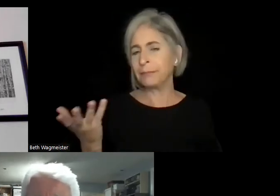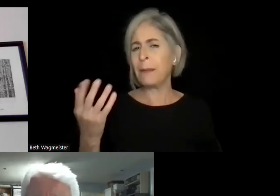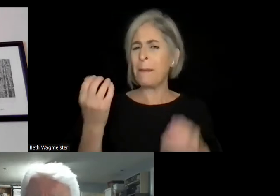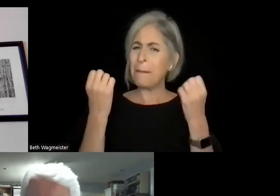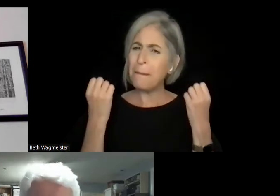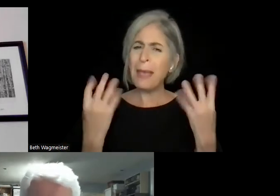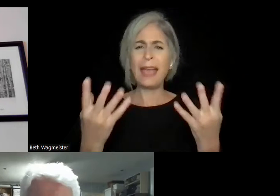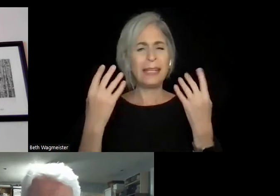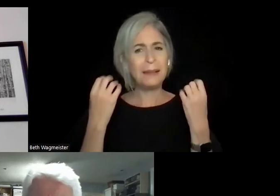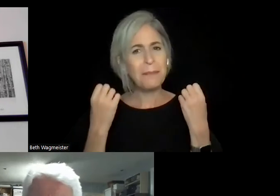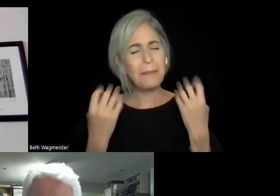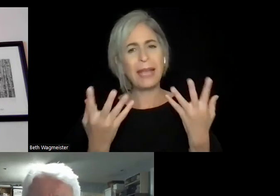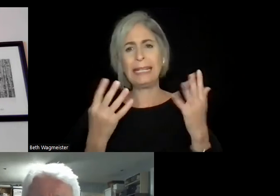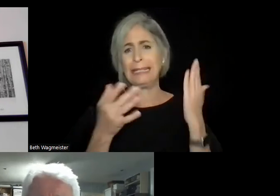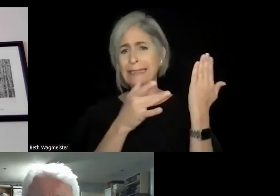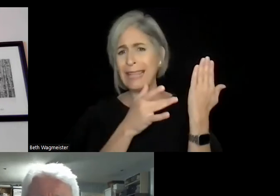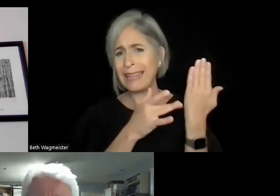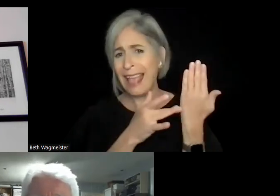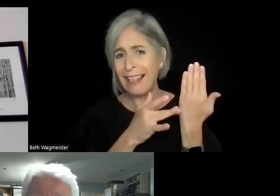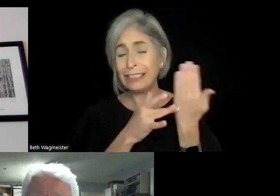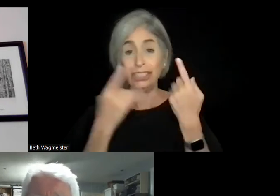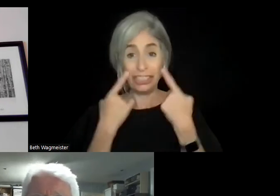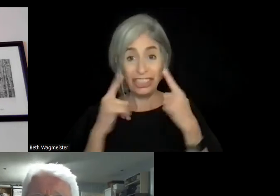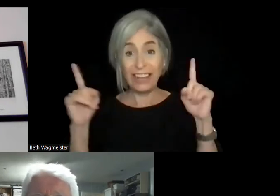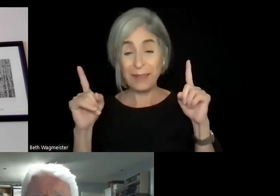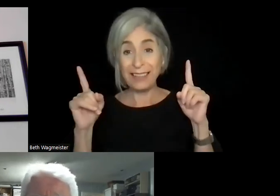s time. When you